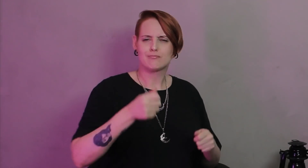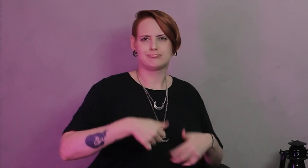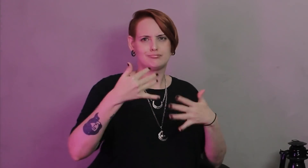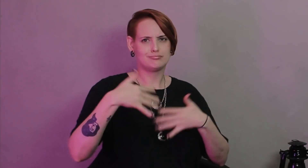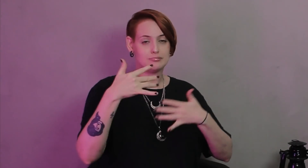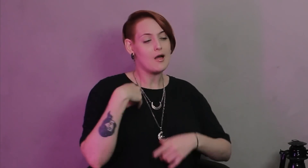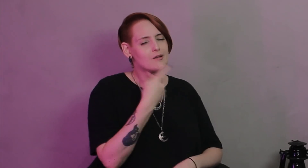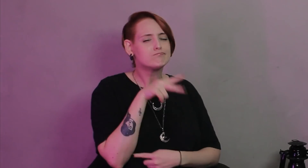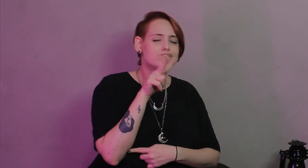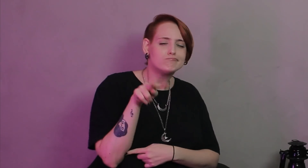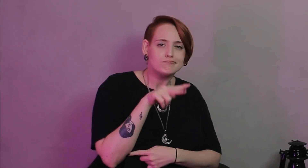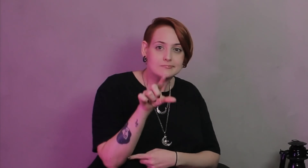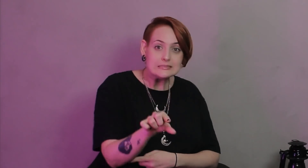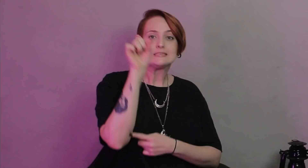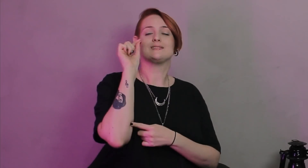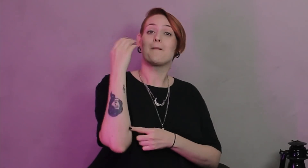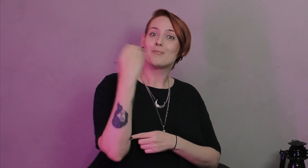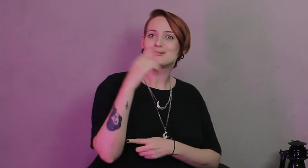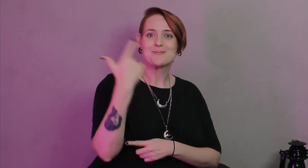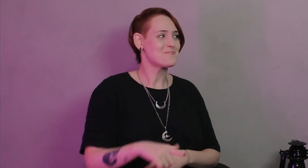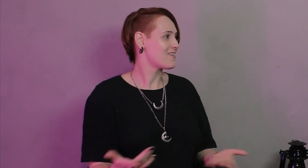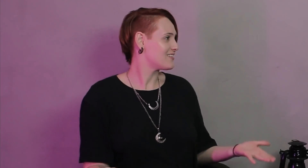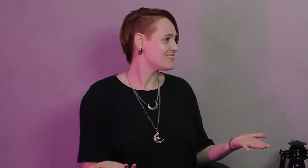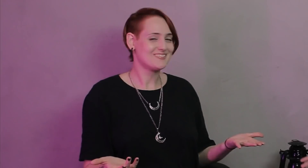If so, comment your ideas and we will evaluate and post new videos!